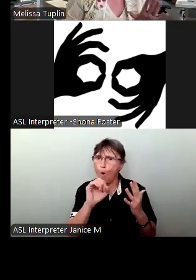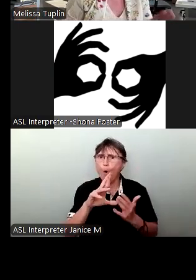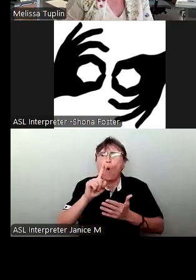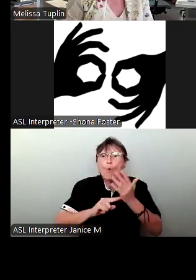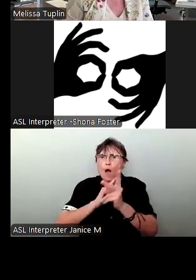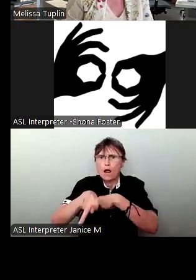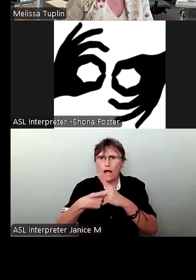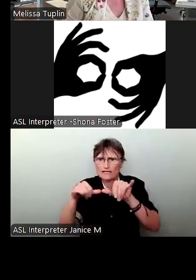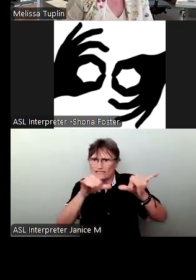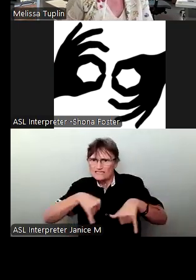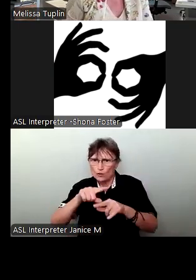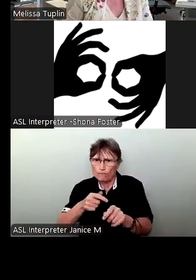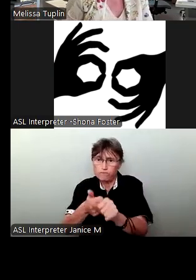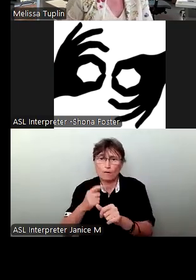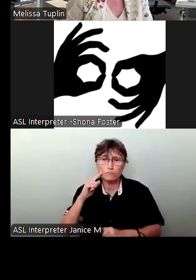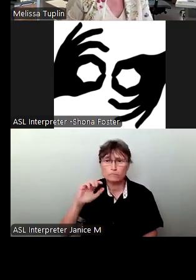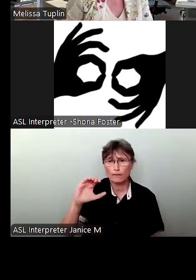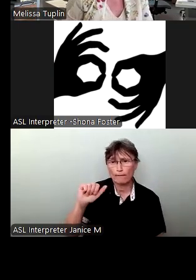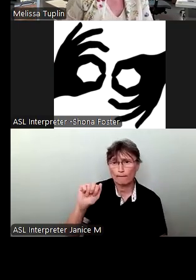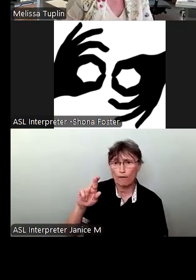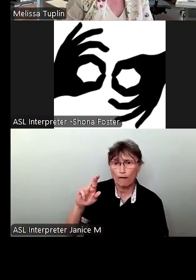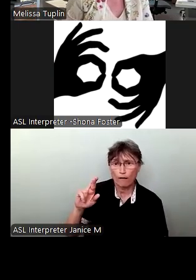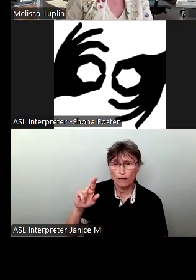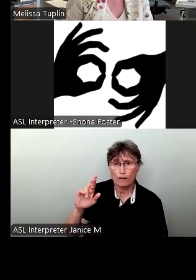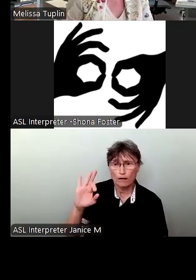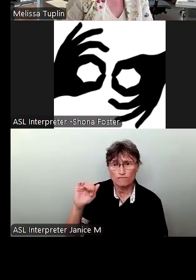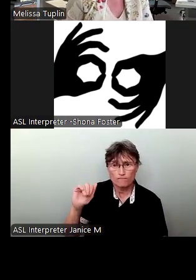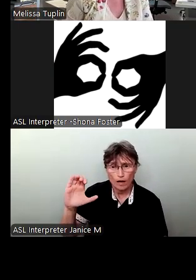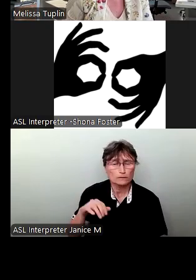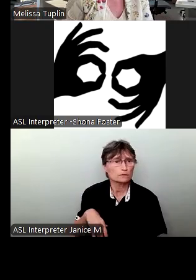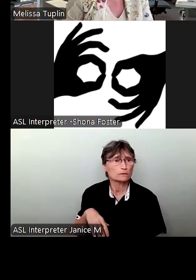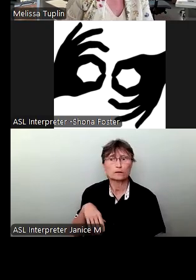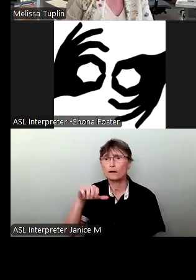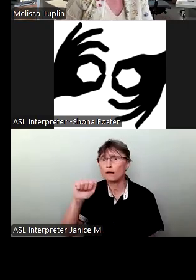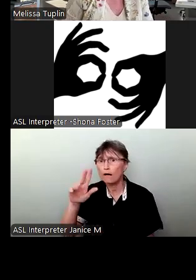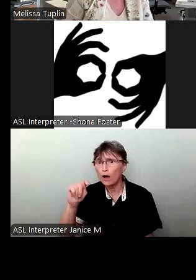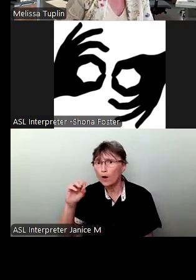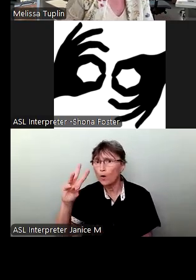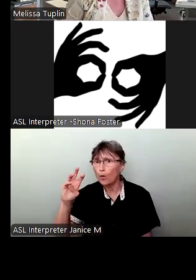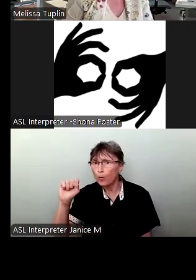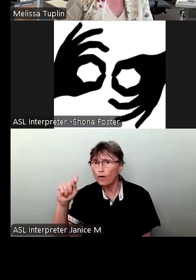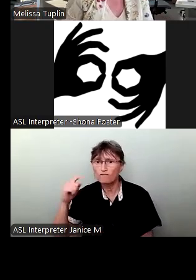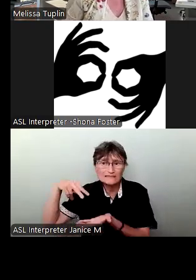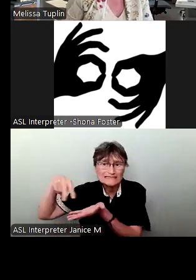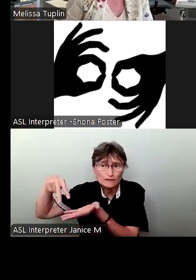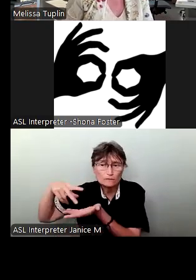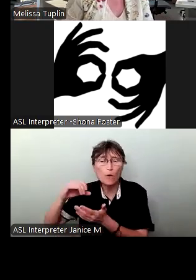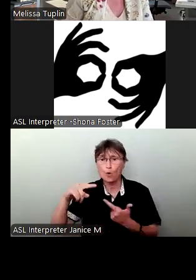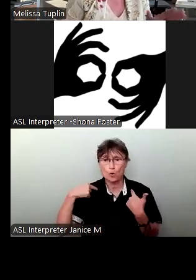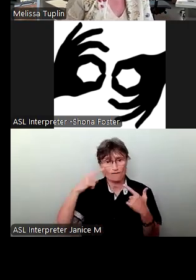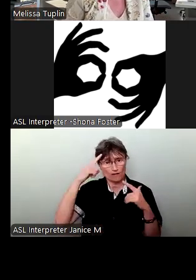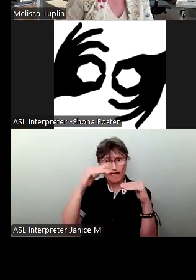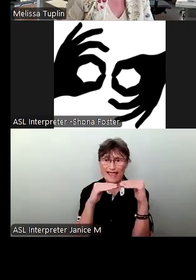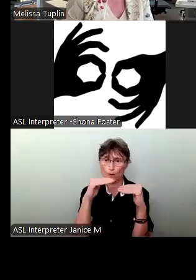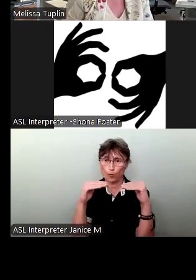could be CARFAC for visual arts, CADA/West for dance, or equity agreements for theatre or music.